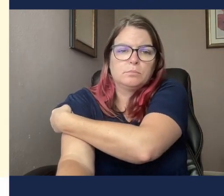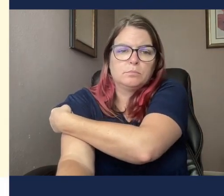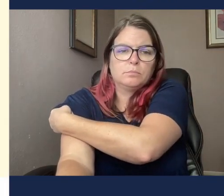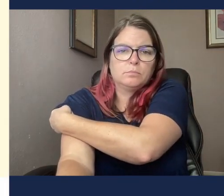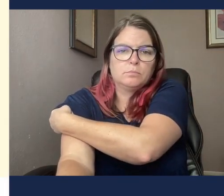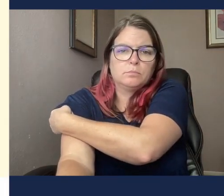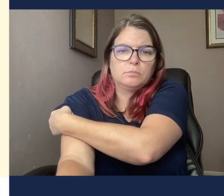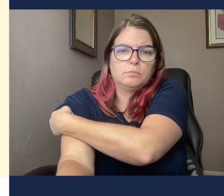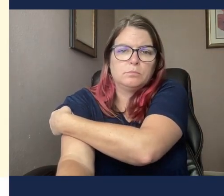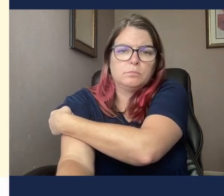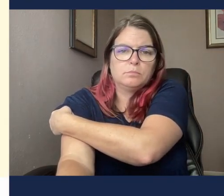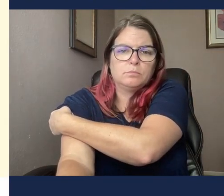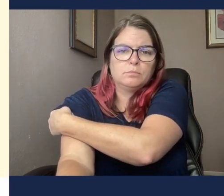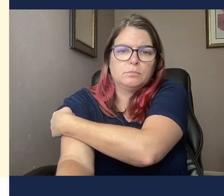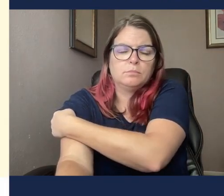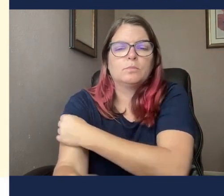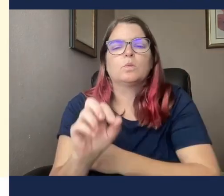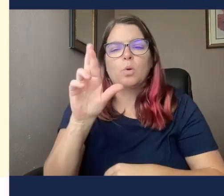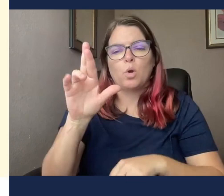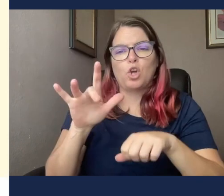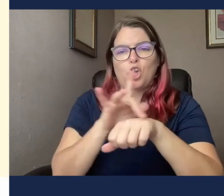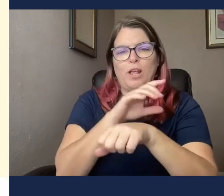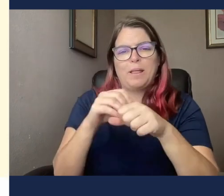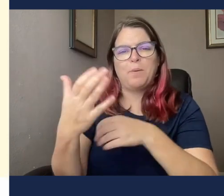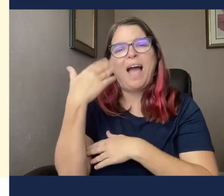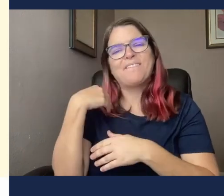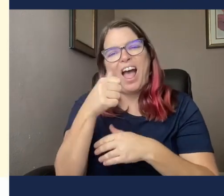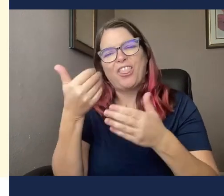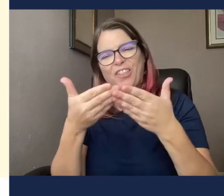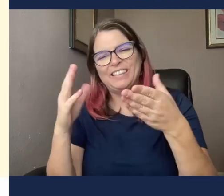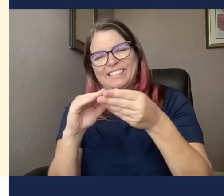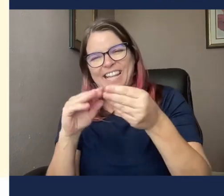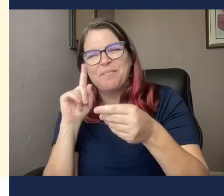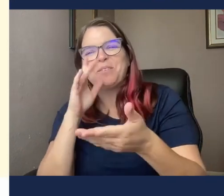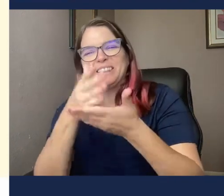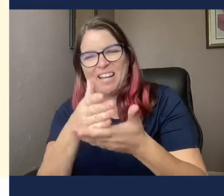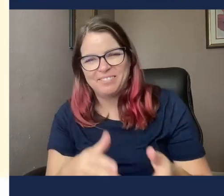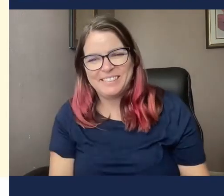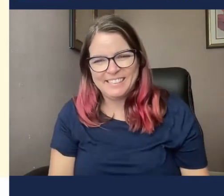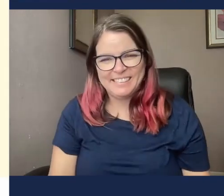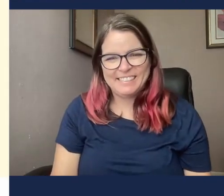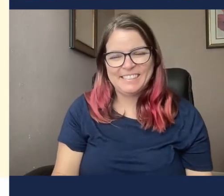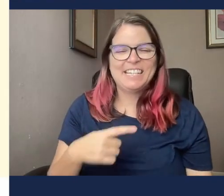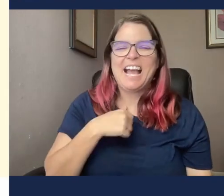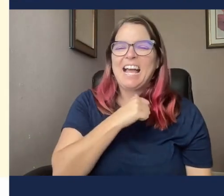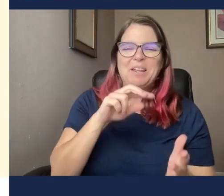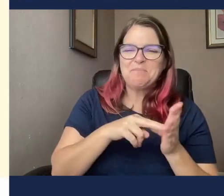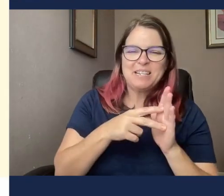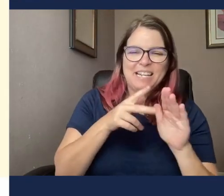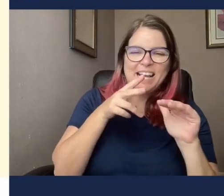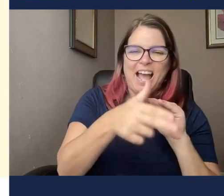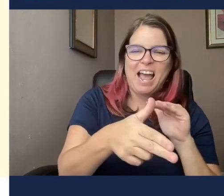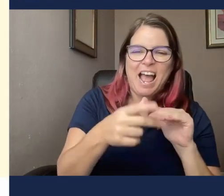such a powerful presentation . We saw your last two slides. Let's ask some questions. We